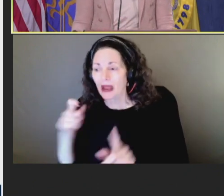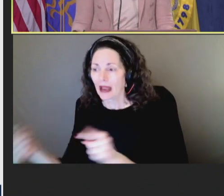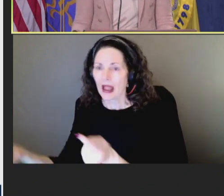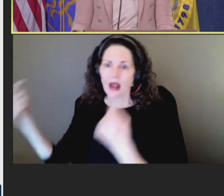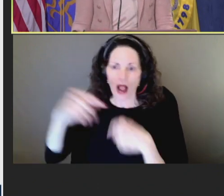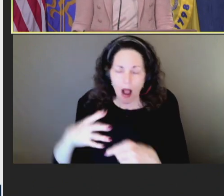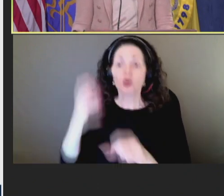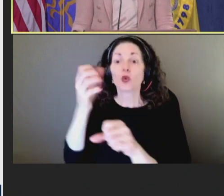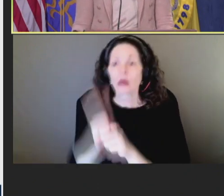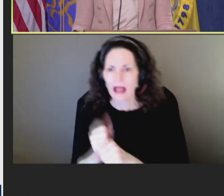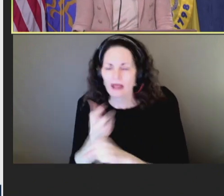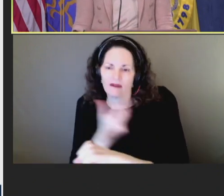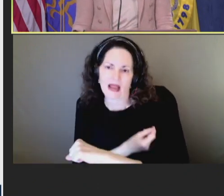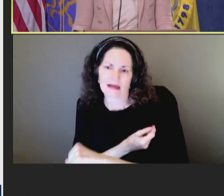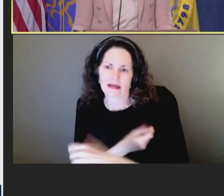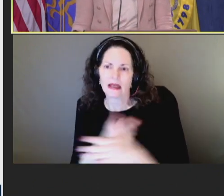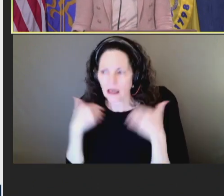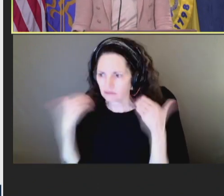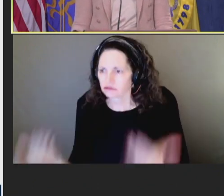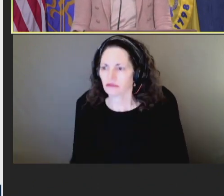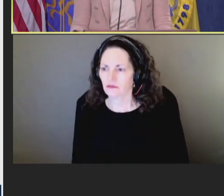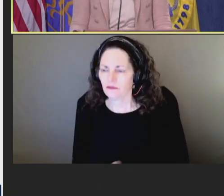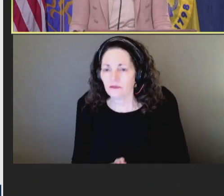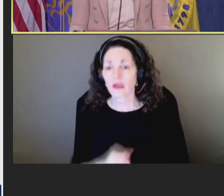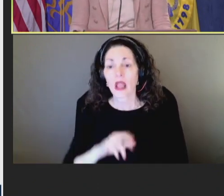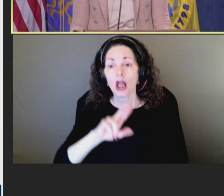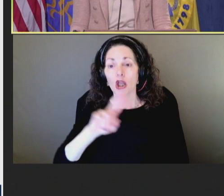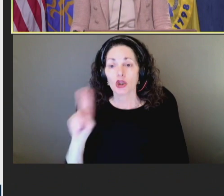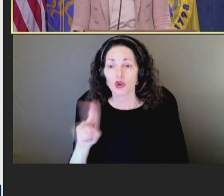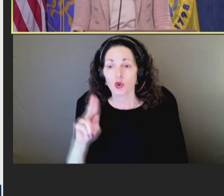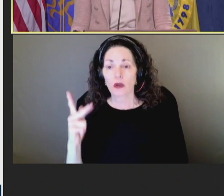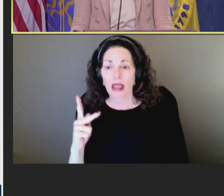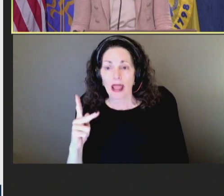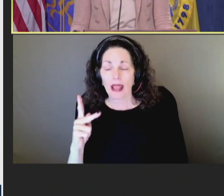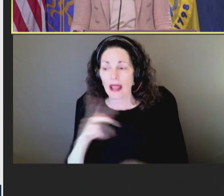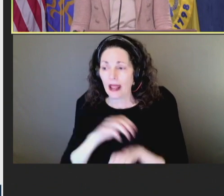In the U.K., these are the cancers that they're currently working on: lung, head and neck,